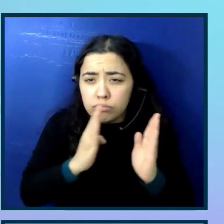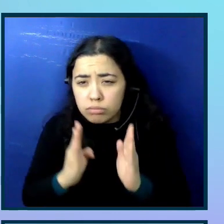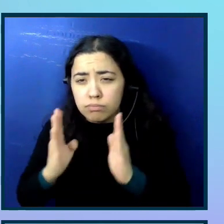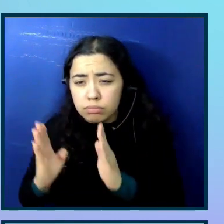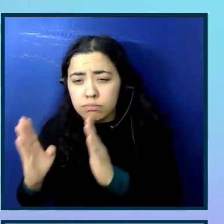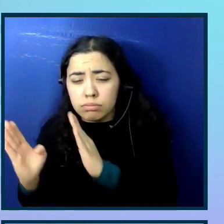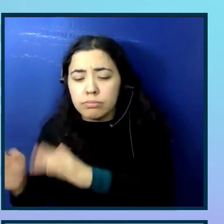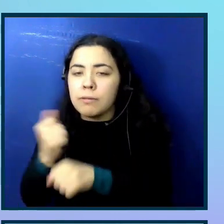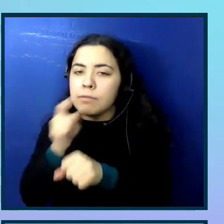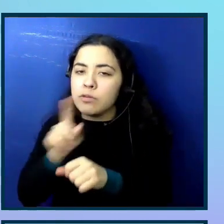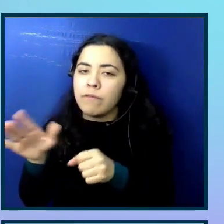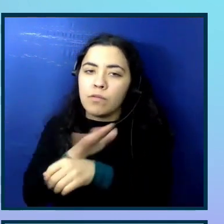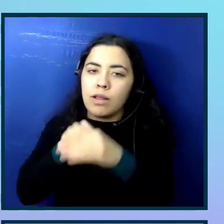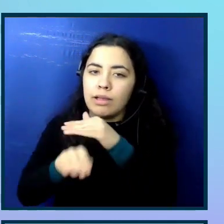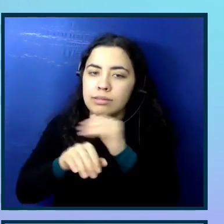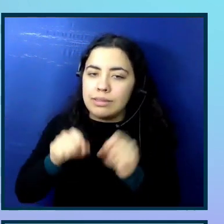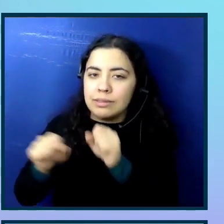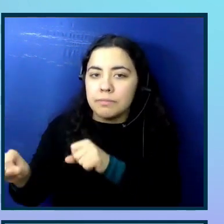has a role in every phase of the work that we do.